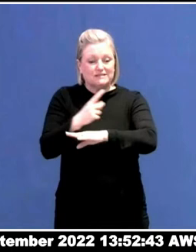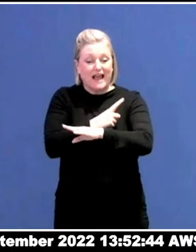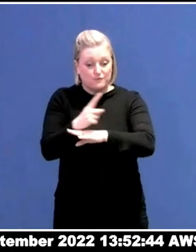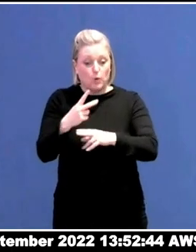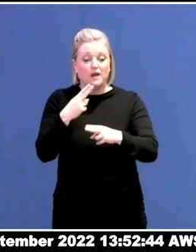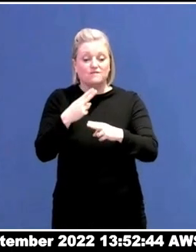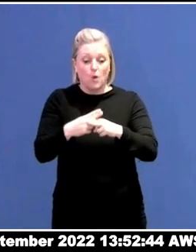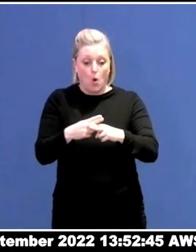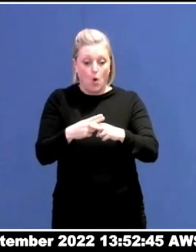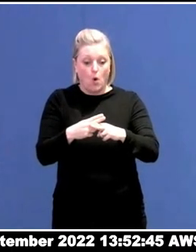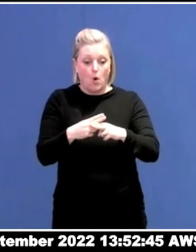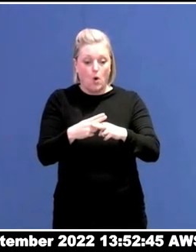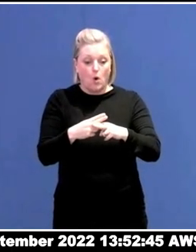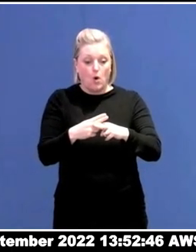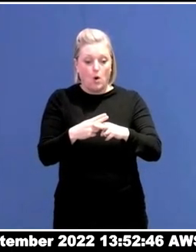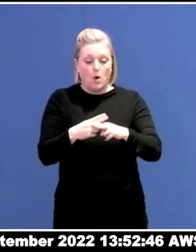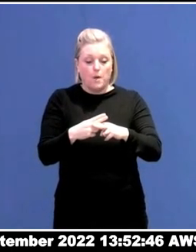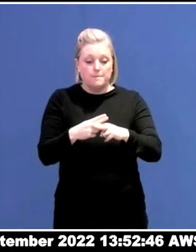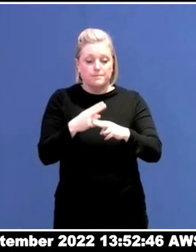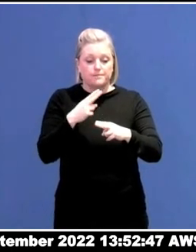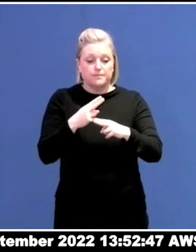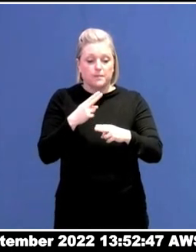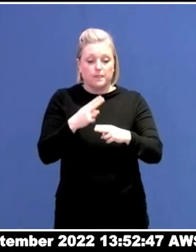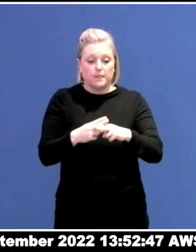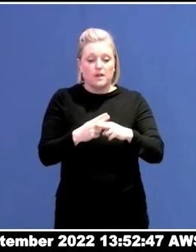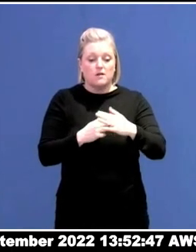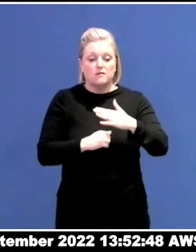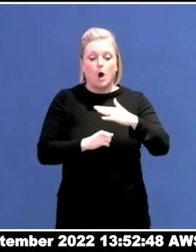service, they should get access to activities, including mental health programs,